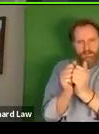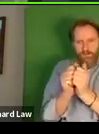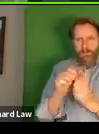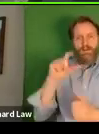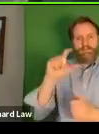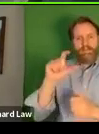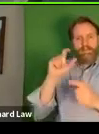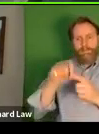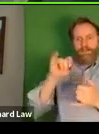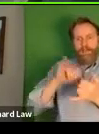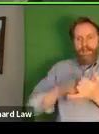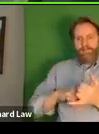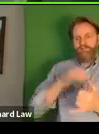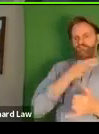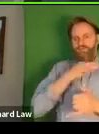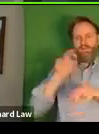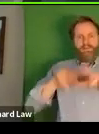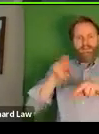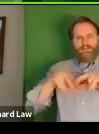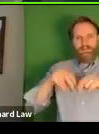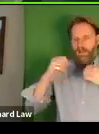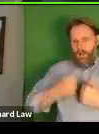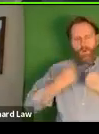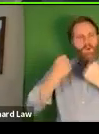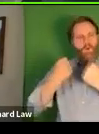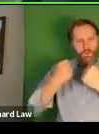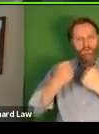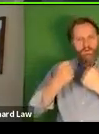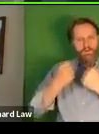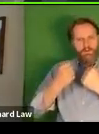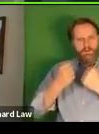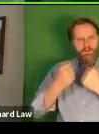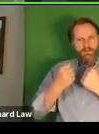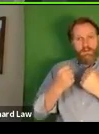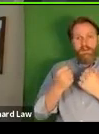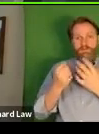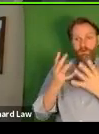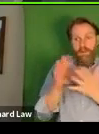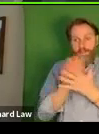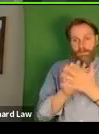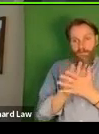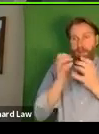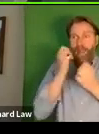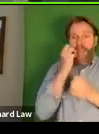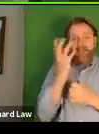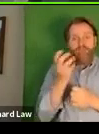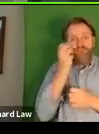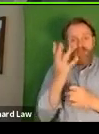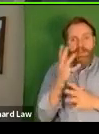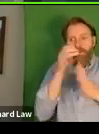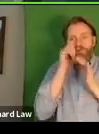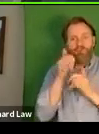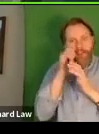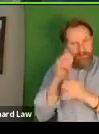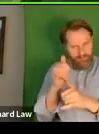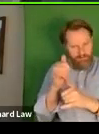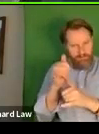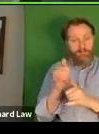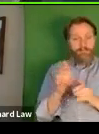assessment process which includes a daily safety check so anybody who has